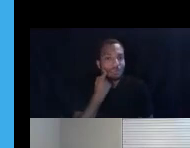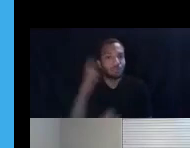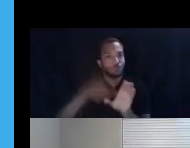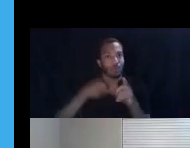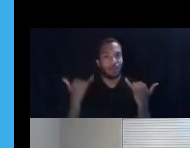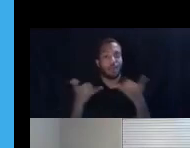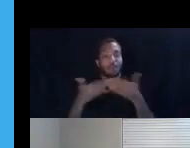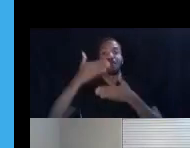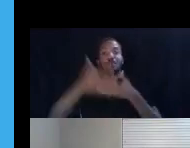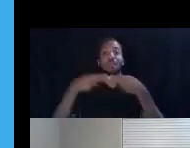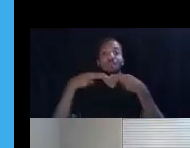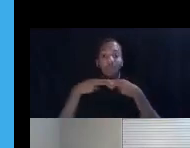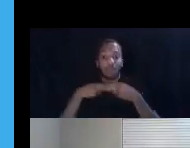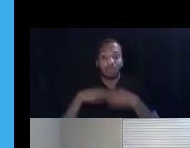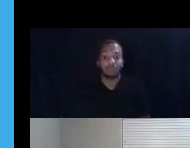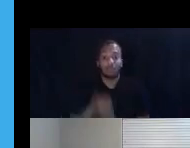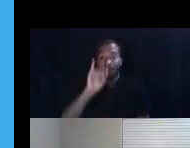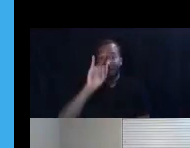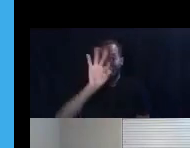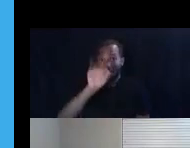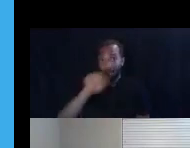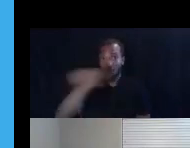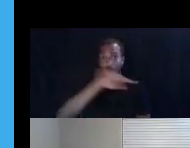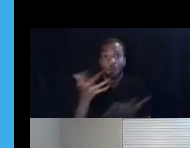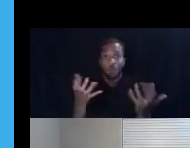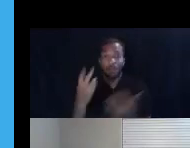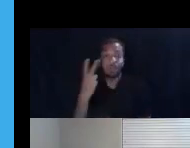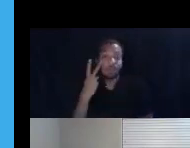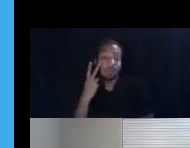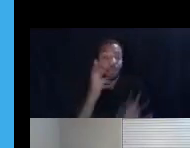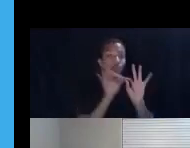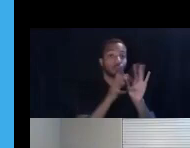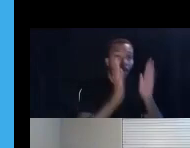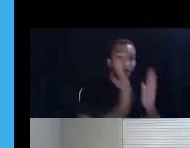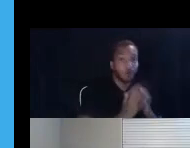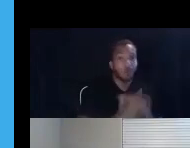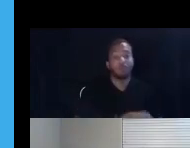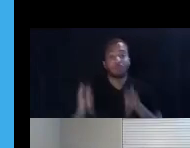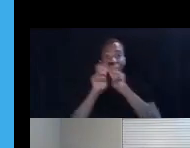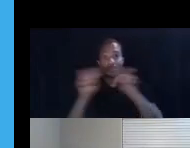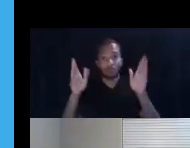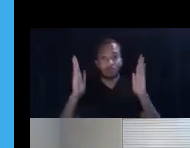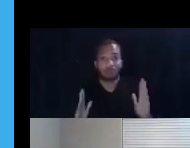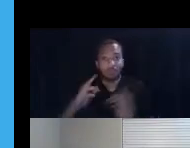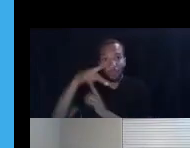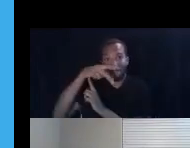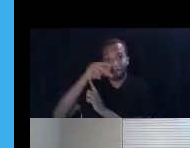If you want to see all the panelists, as well as the interpreters, we suggest making sure you hit the Gallery View option.